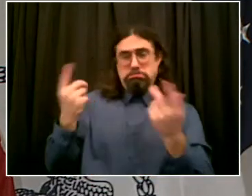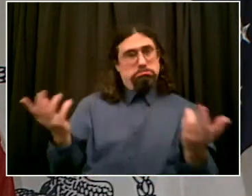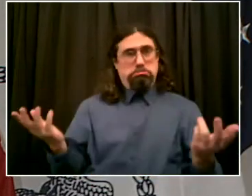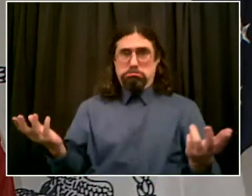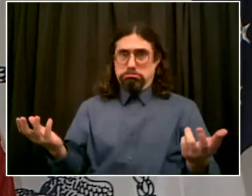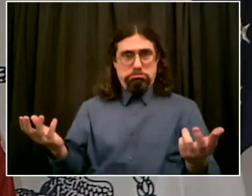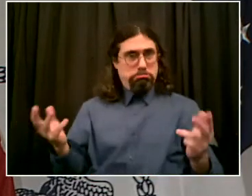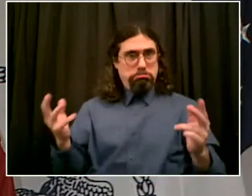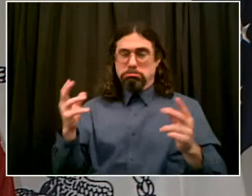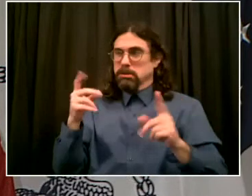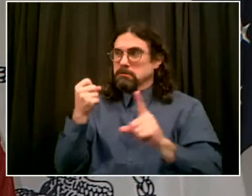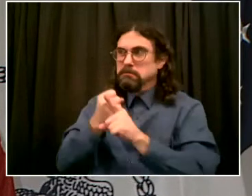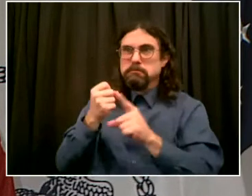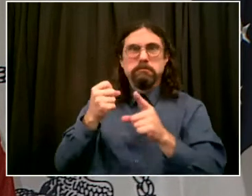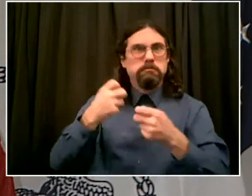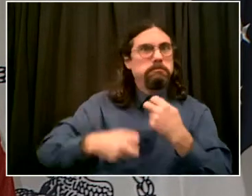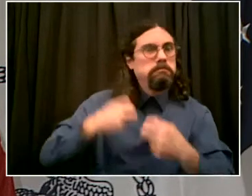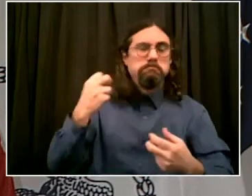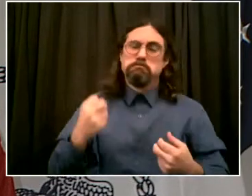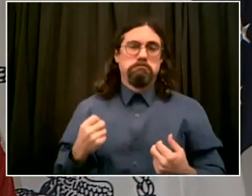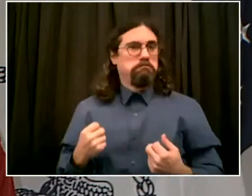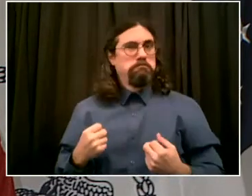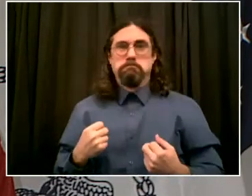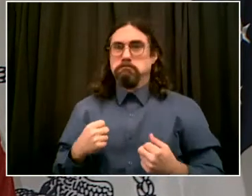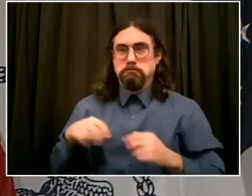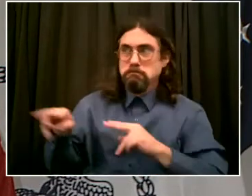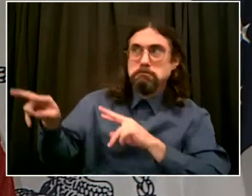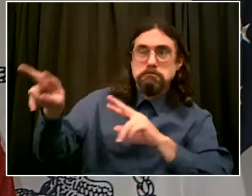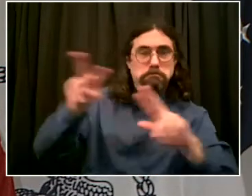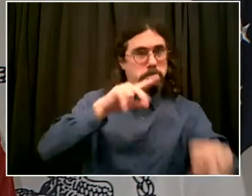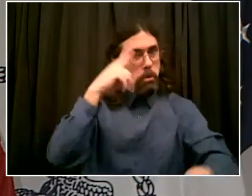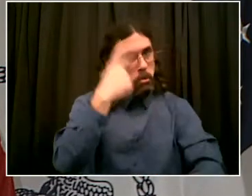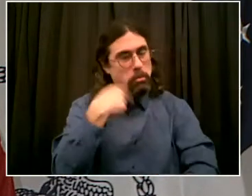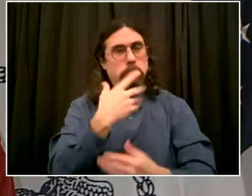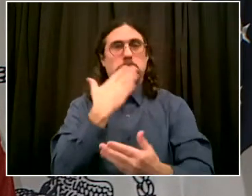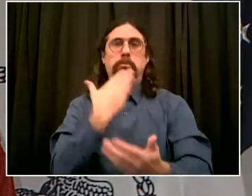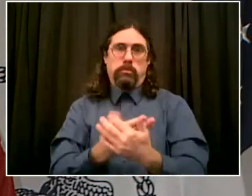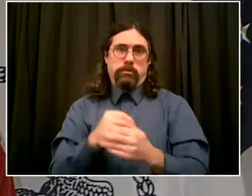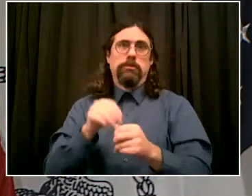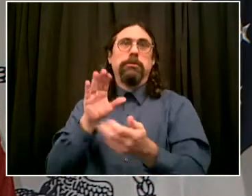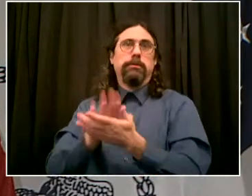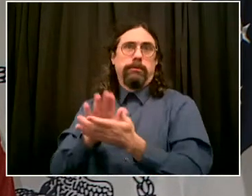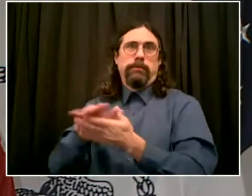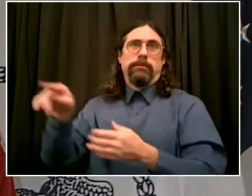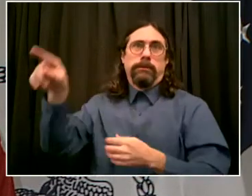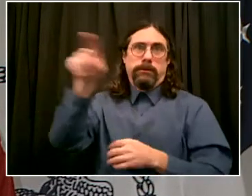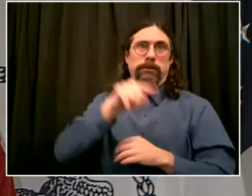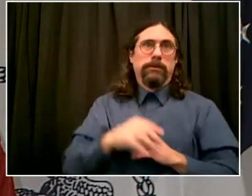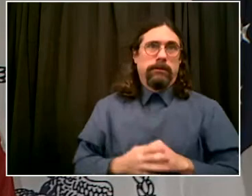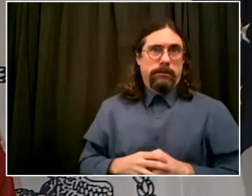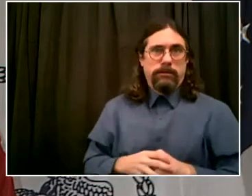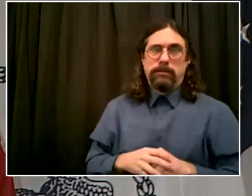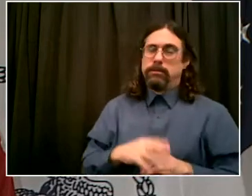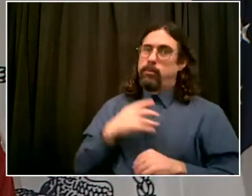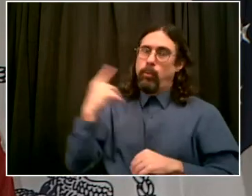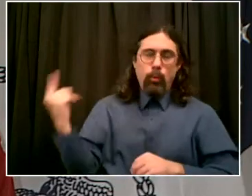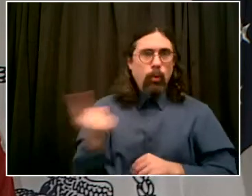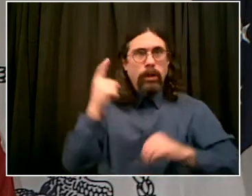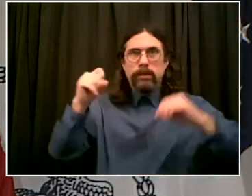OVERDRIVE. I DON'T SEE AATHNYININEG LSLSE THE CHANGES ARE TRAJECTORY ON SCHOOLS WE ARE